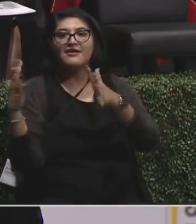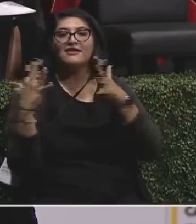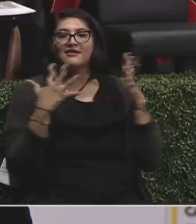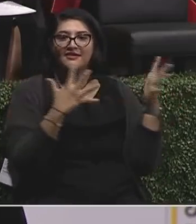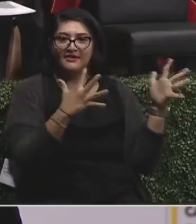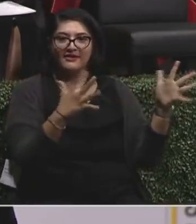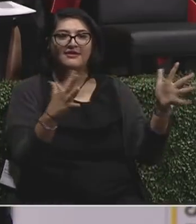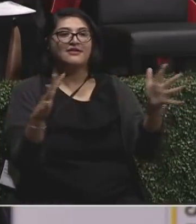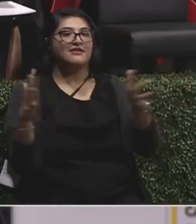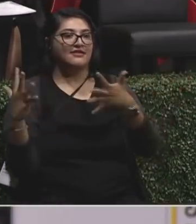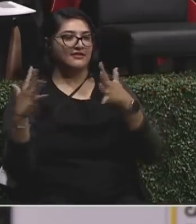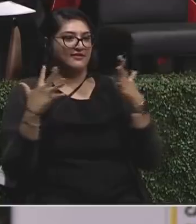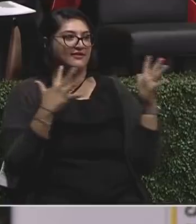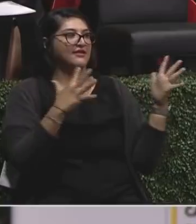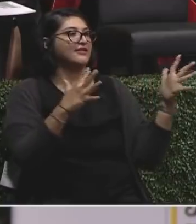MOBILITY OF OUR STUDENTS.